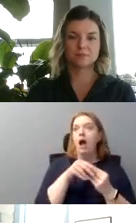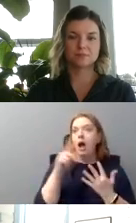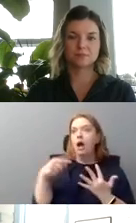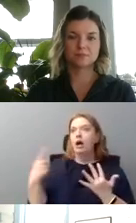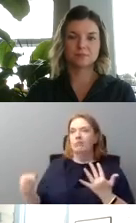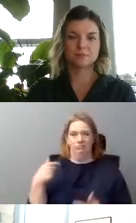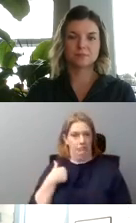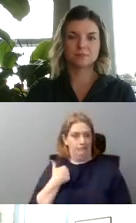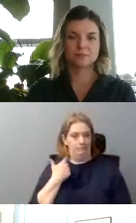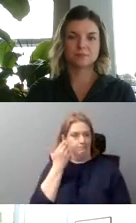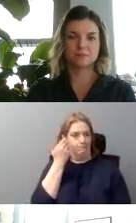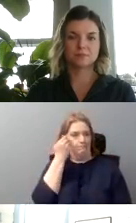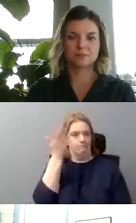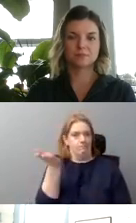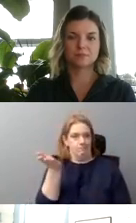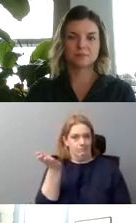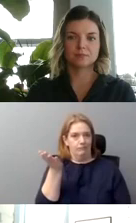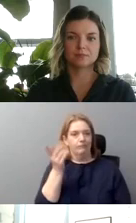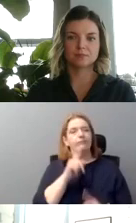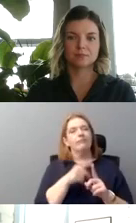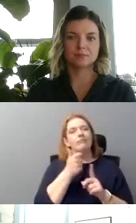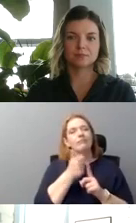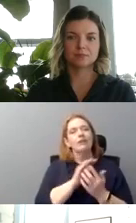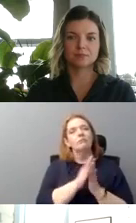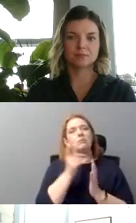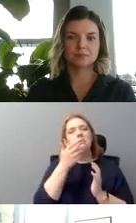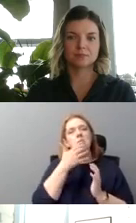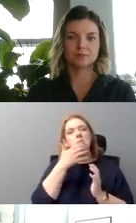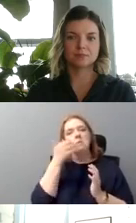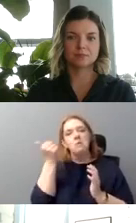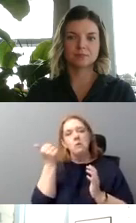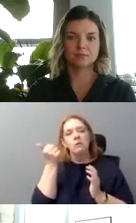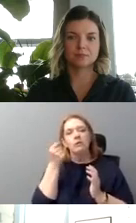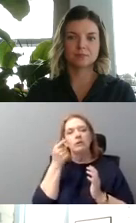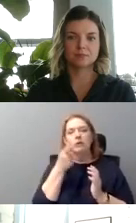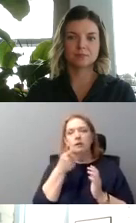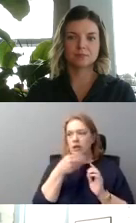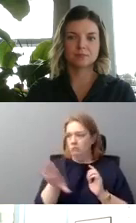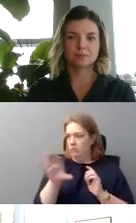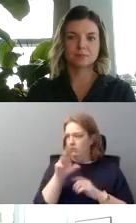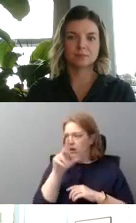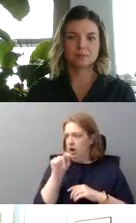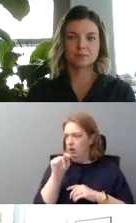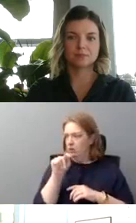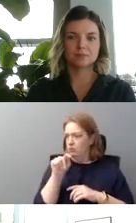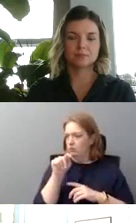as he was getting older and he moved out of the house I think in 2008 because he just got too old,